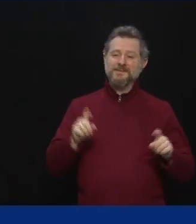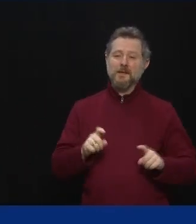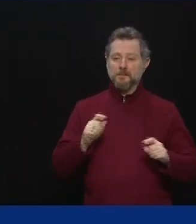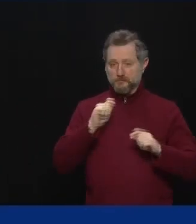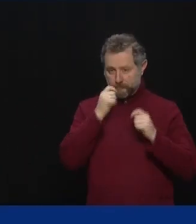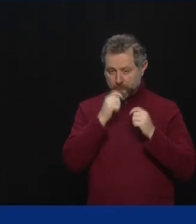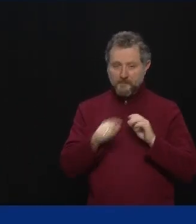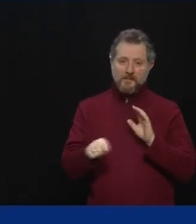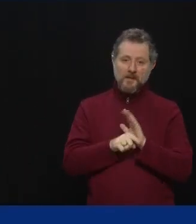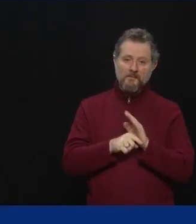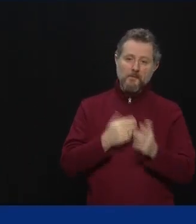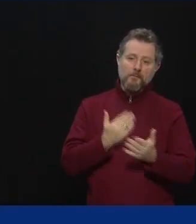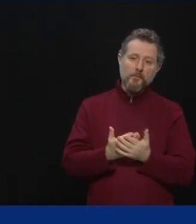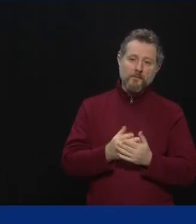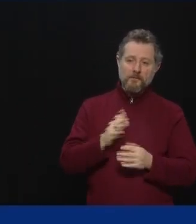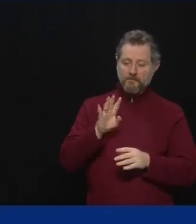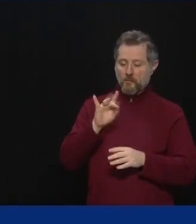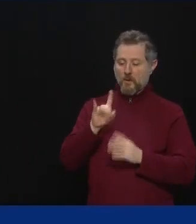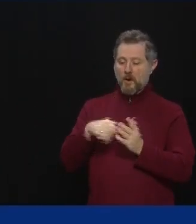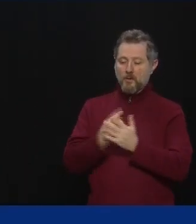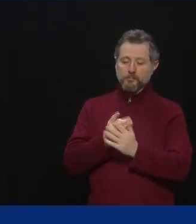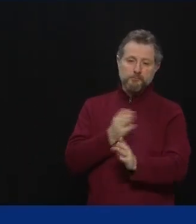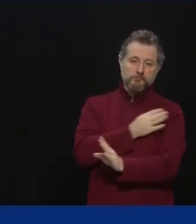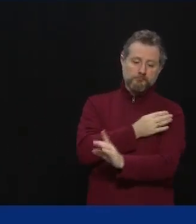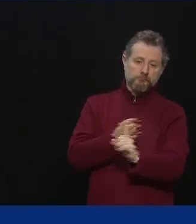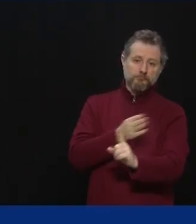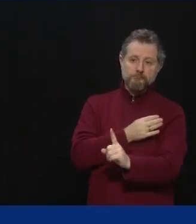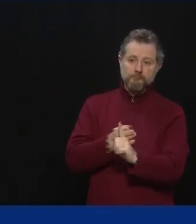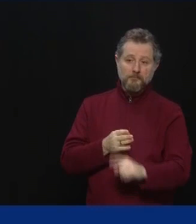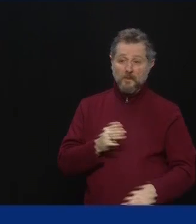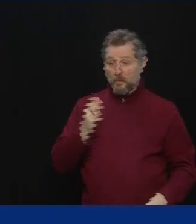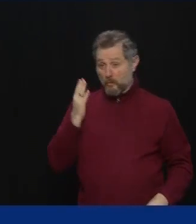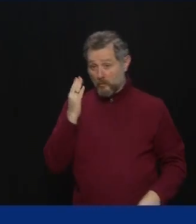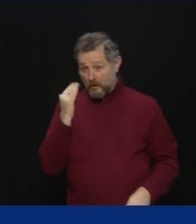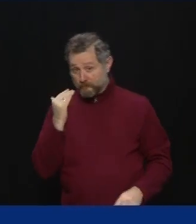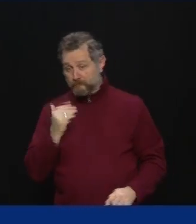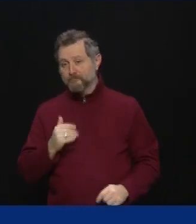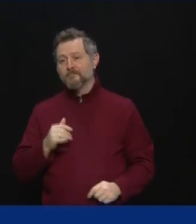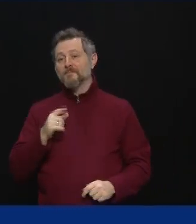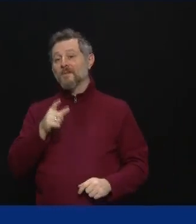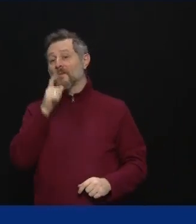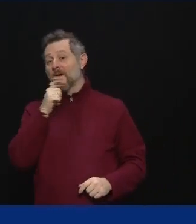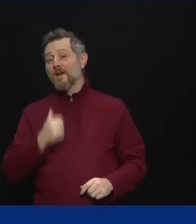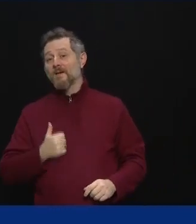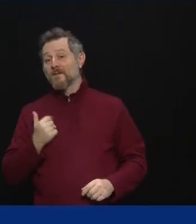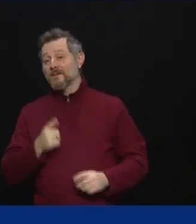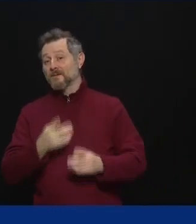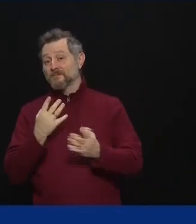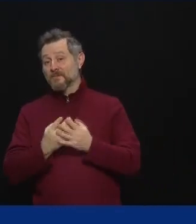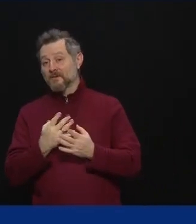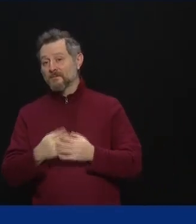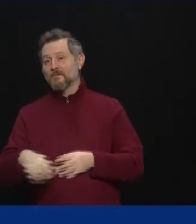VISITORS TO AT LEAST PROVIDE PROOF OF BEING FULLY VACCINATED OR A NEGATIVE COVID TEST WITHIN 48 HOURS OF THE TEST.